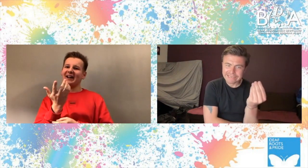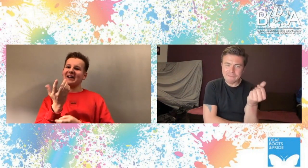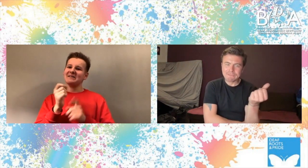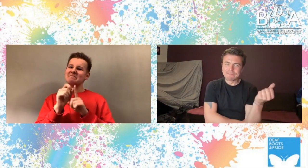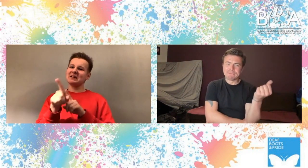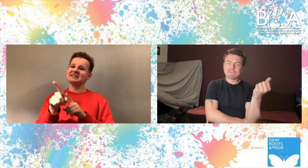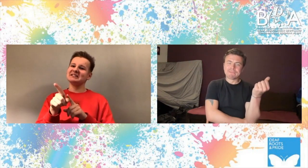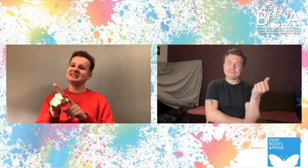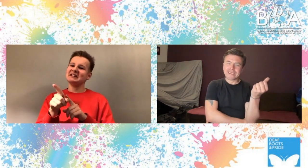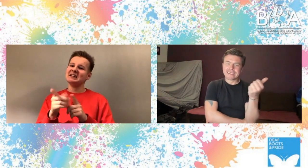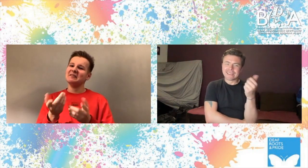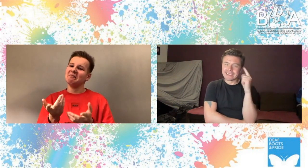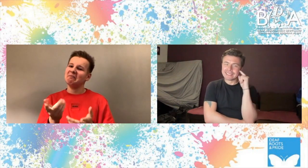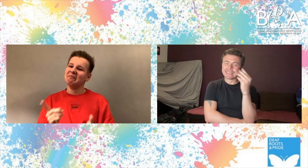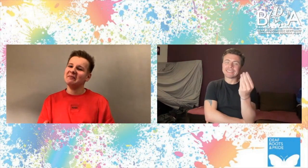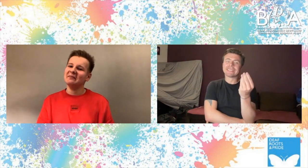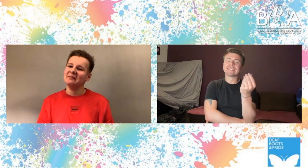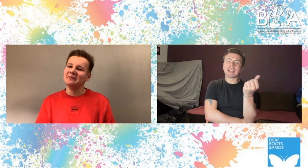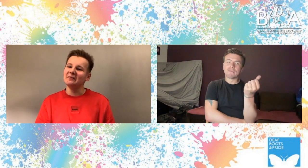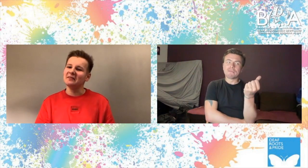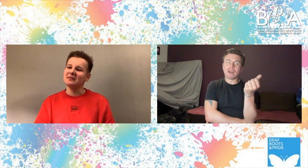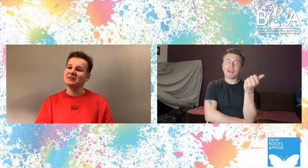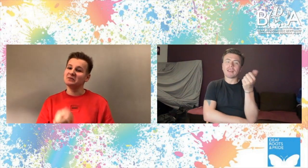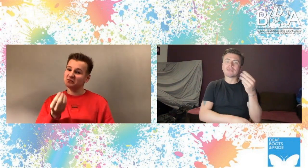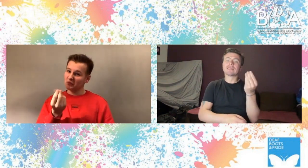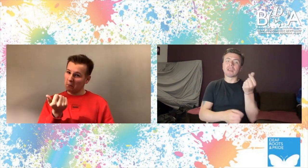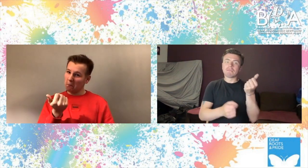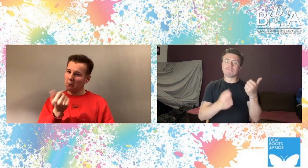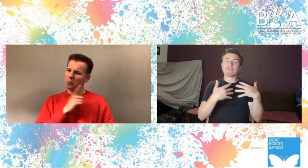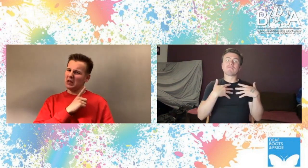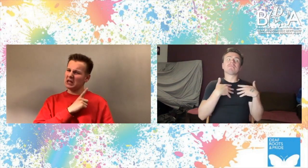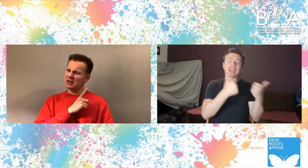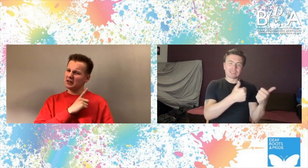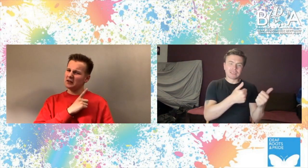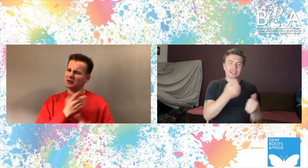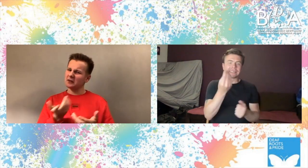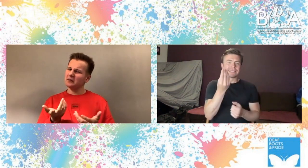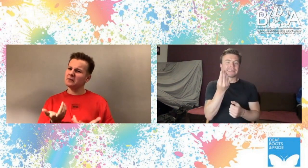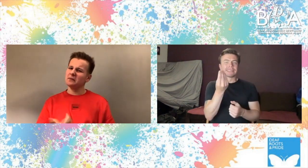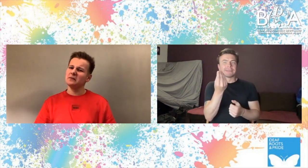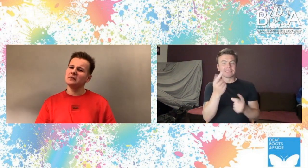I think some were passionate, for sure. Some films, you can see the passion in